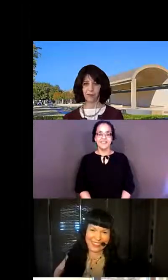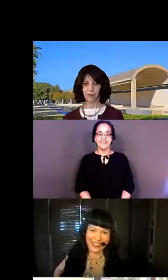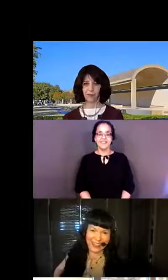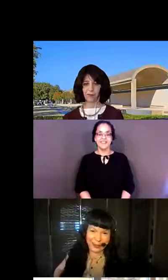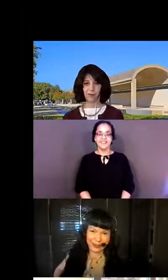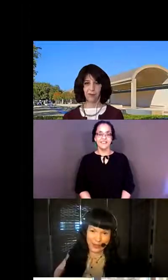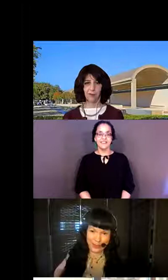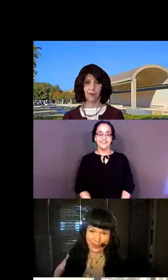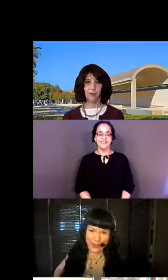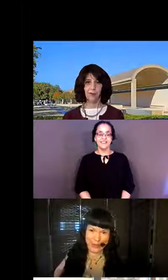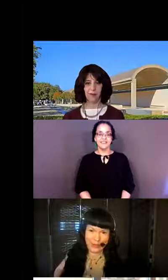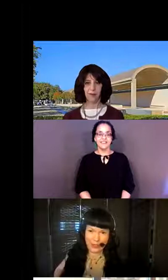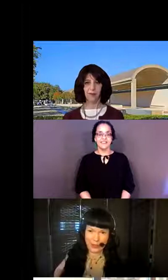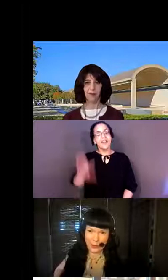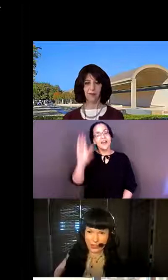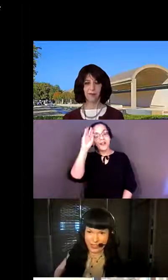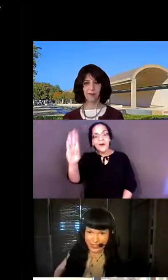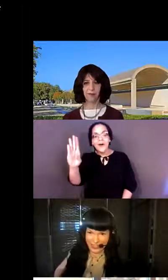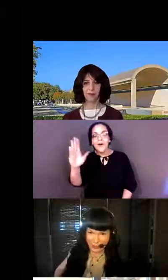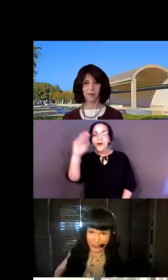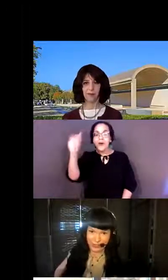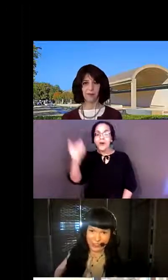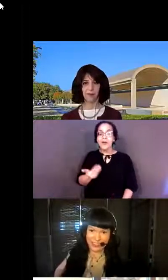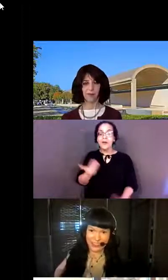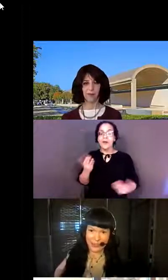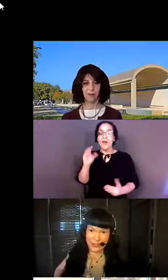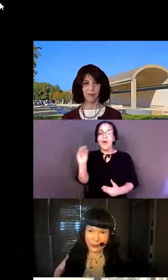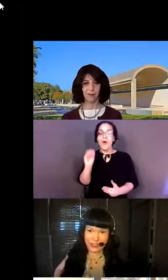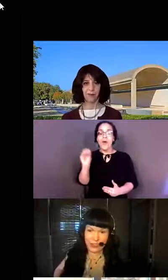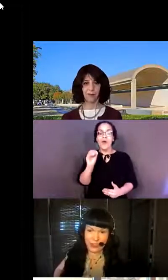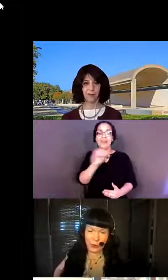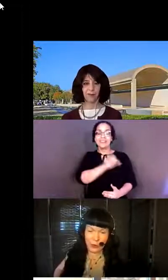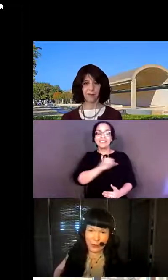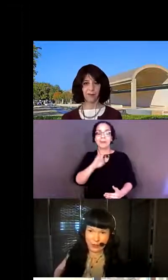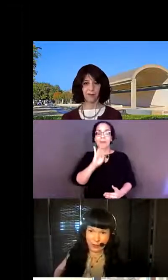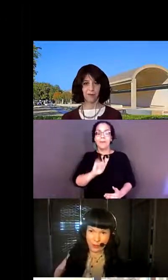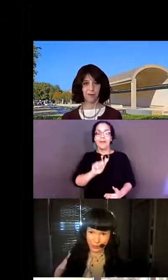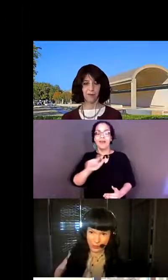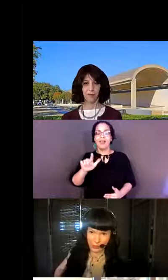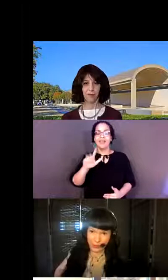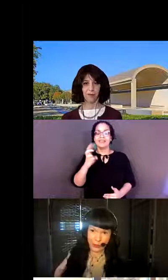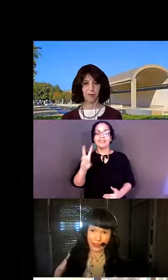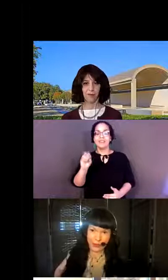Hello and welcome to the Oregon Senate Bill 1606